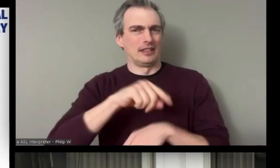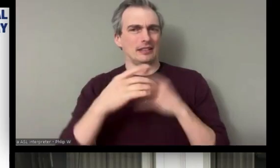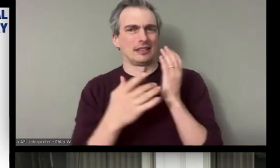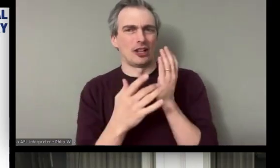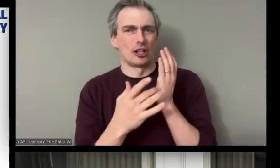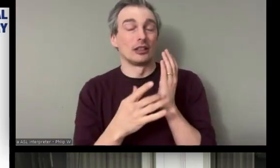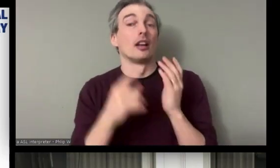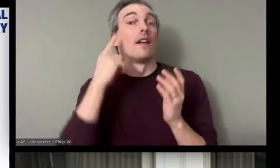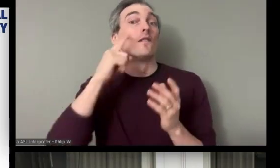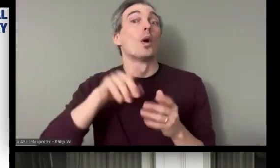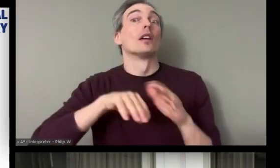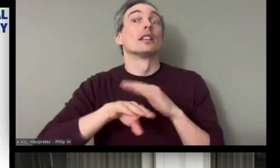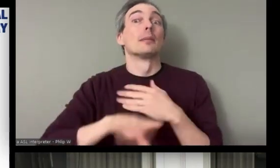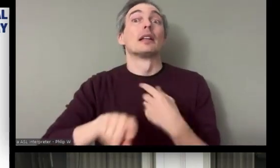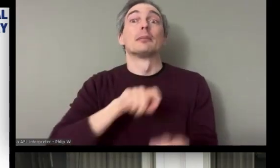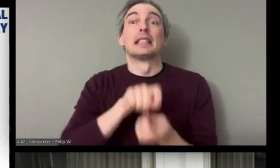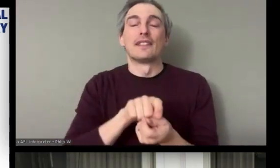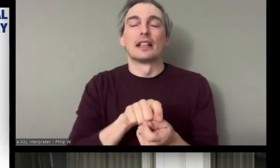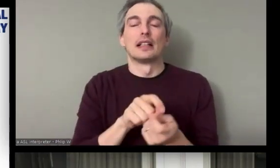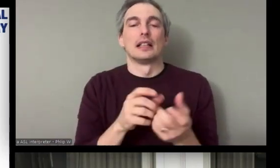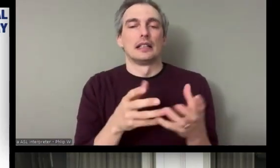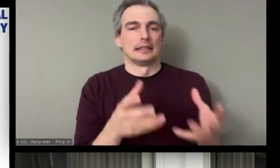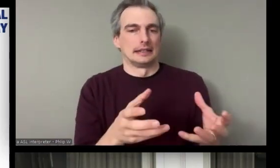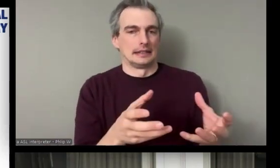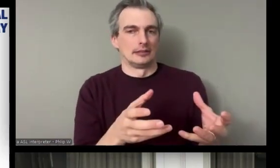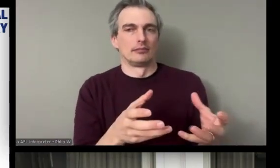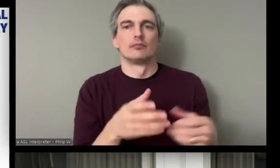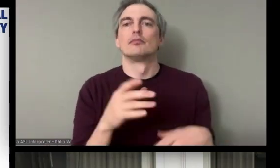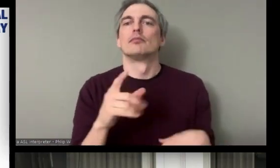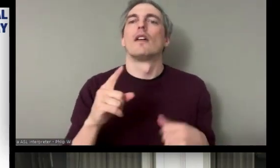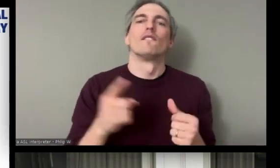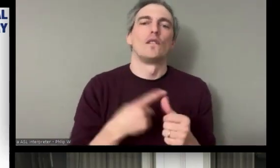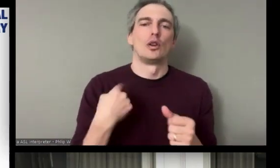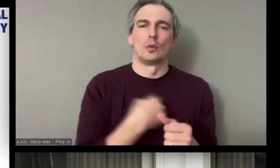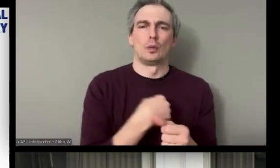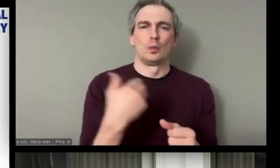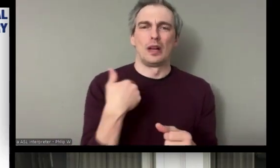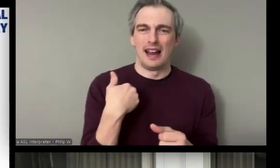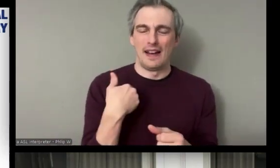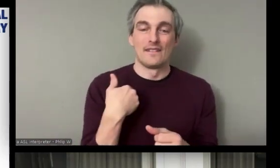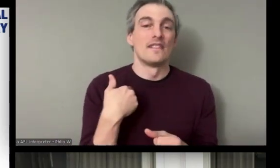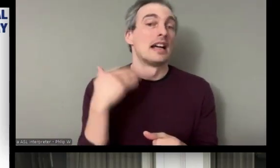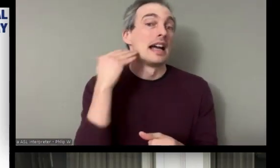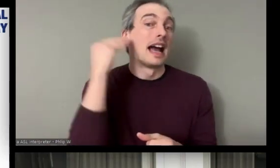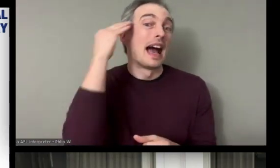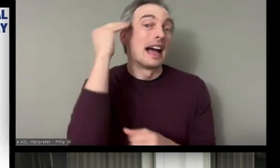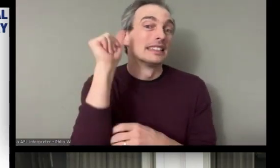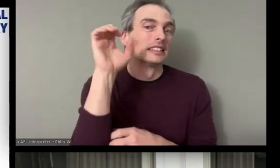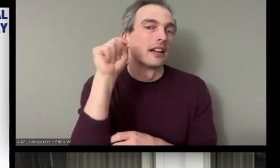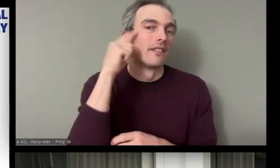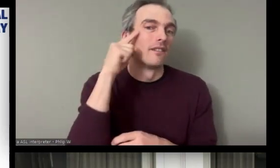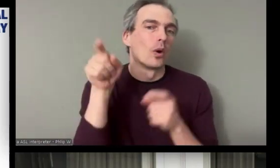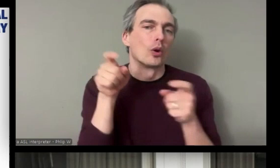is that: The first thing is that we have a headset as a controller or input when we're working in it.